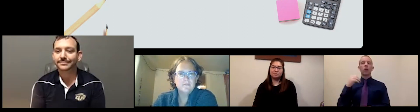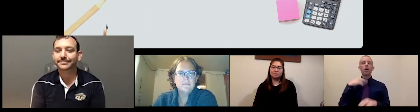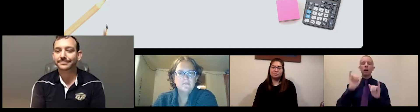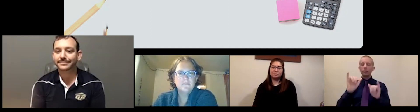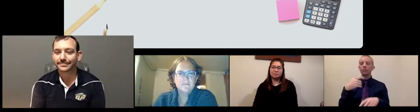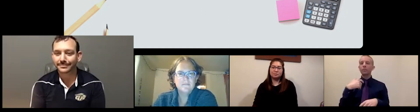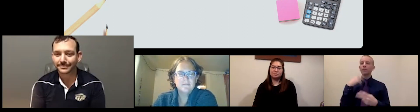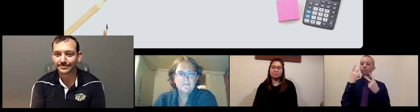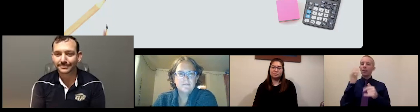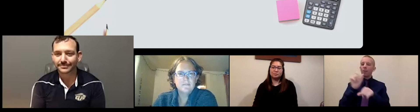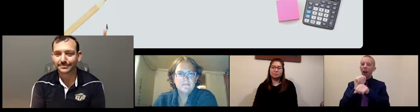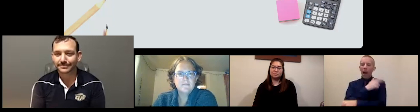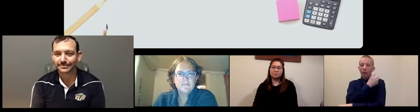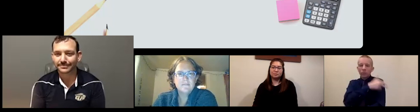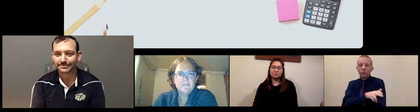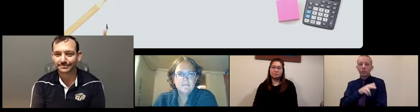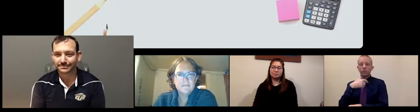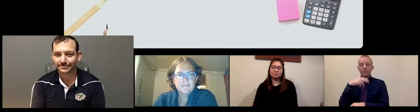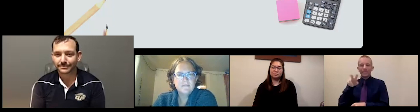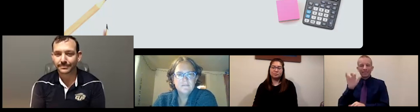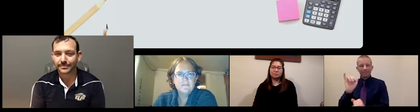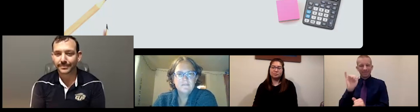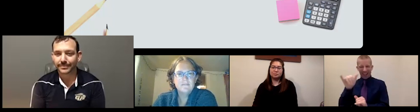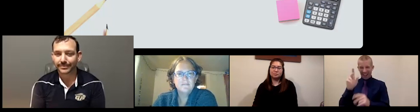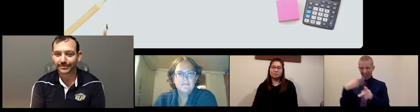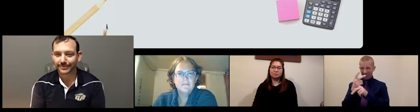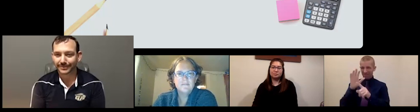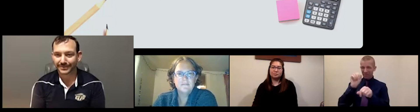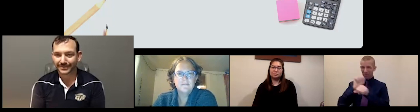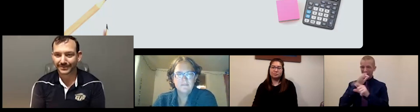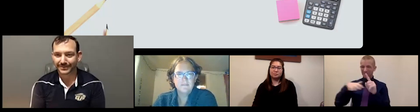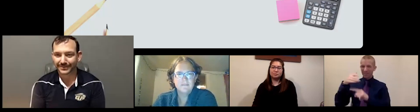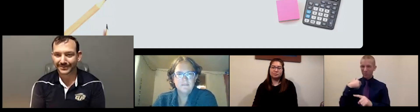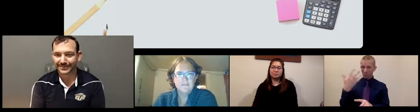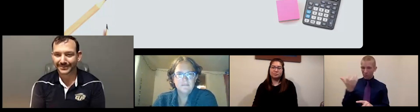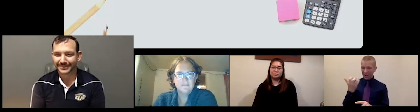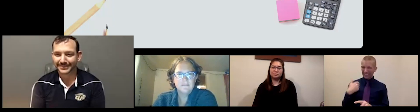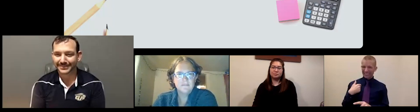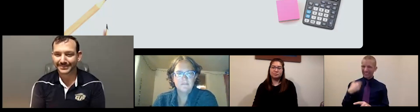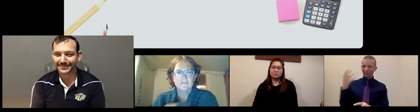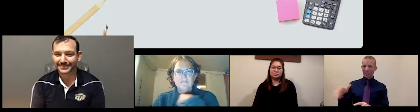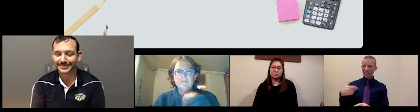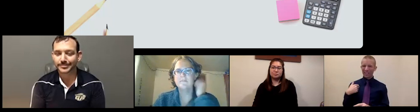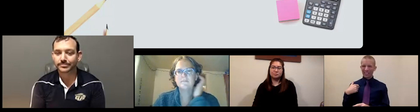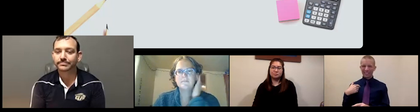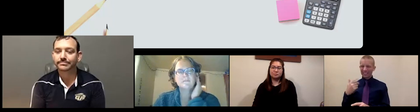So I saw them work at the hospital, and realized that wasn’t the work environment I wanted.